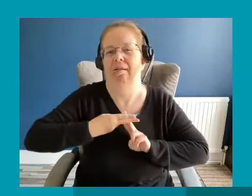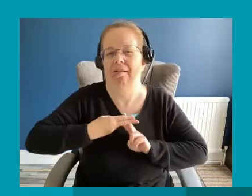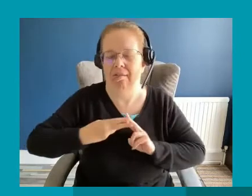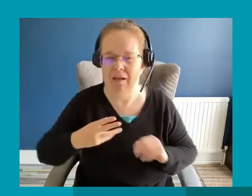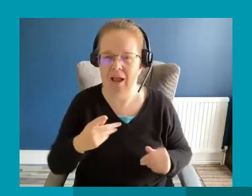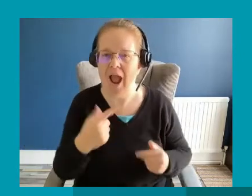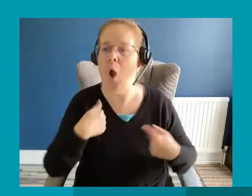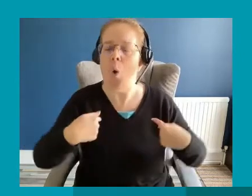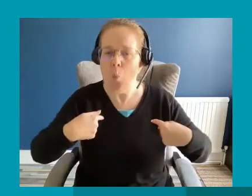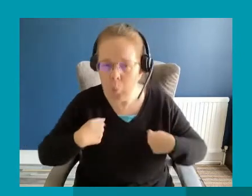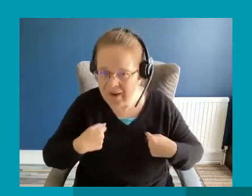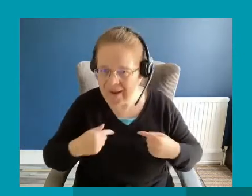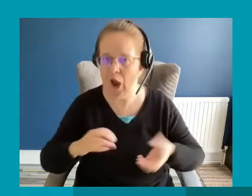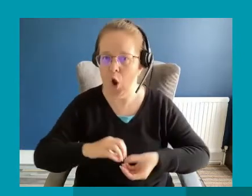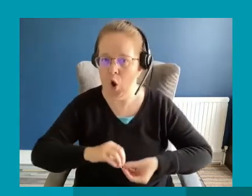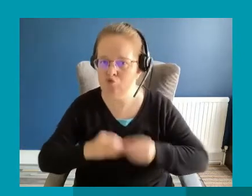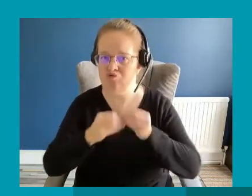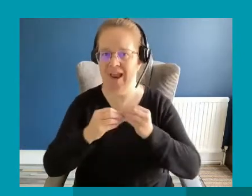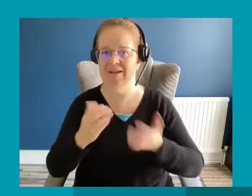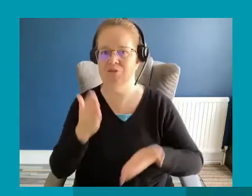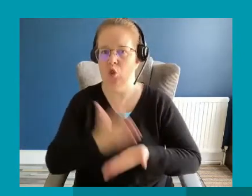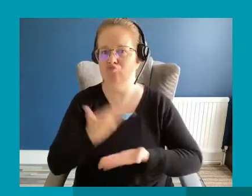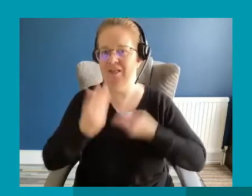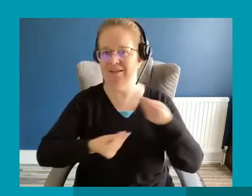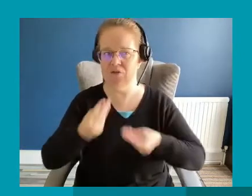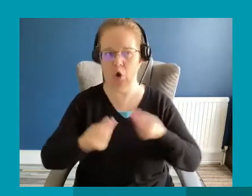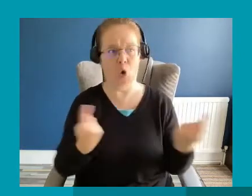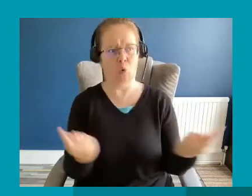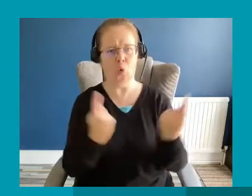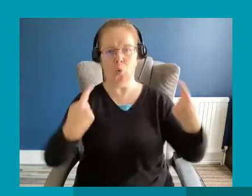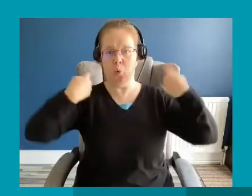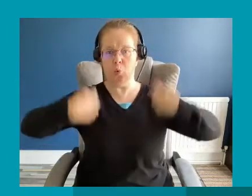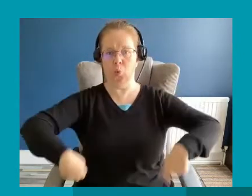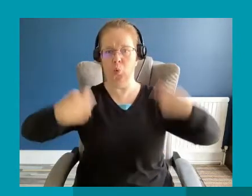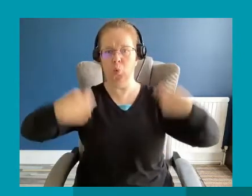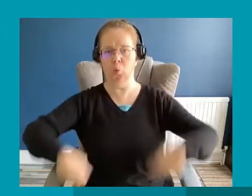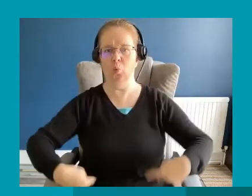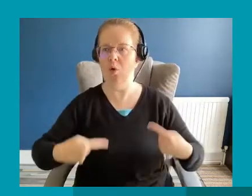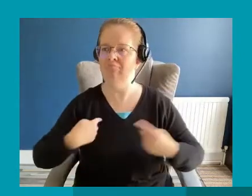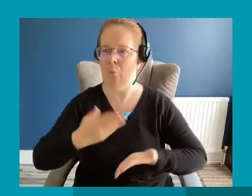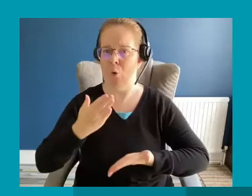of who we are and just be our authentic selves so you can create